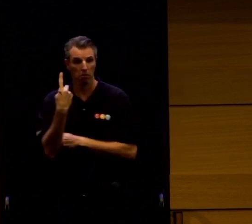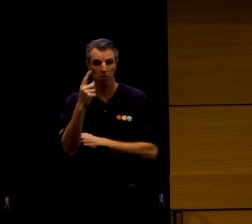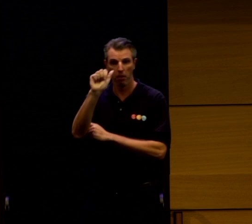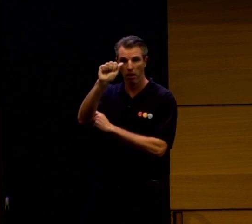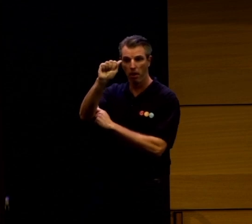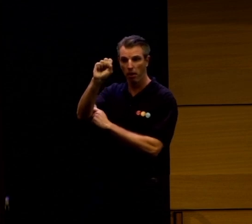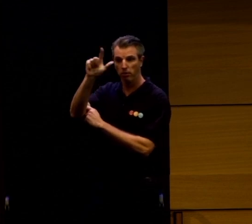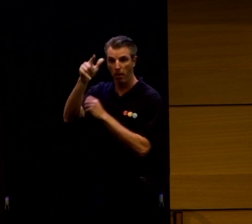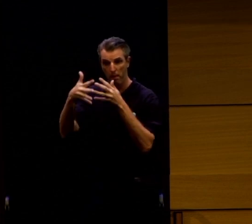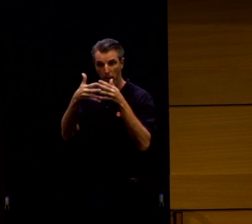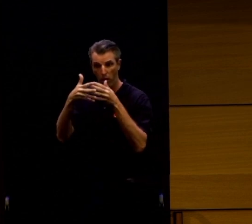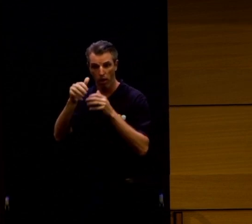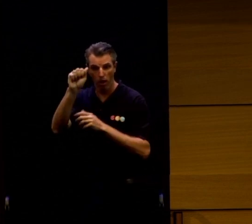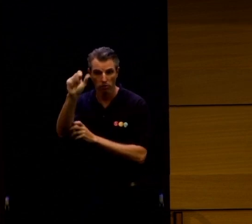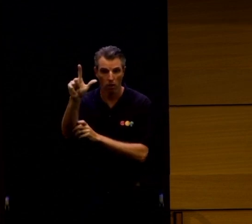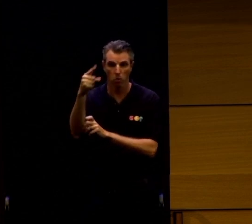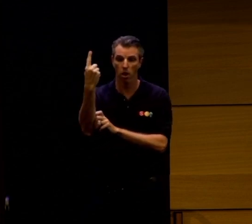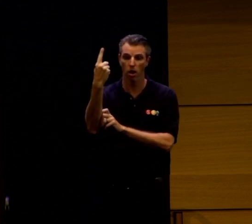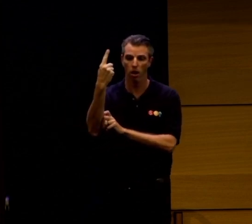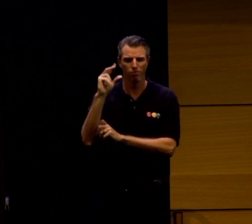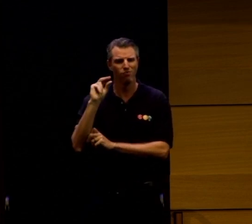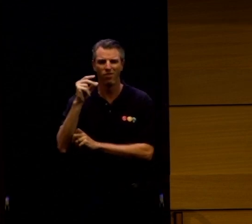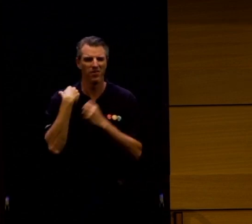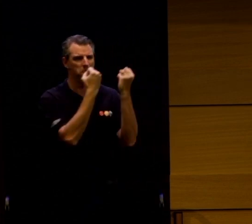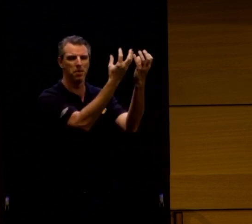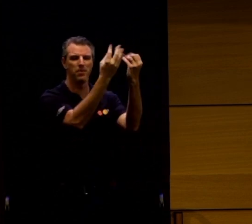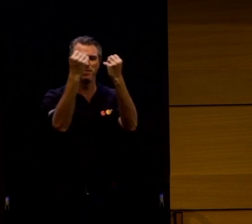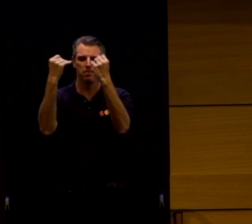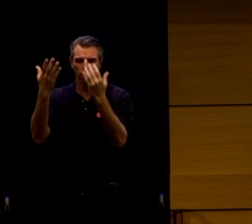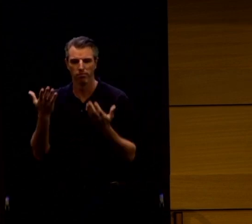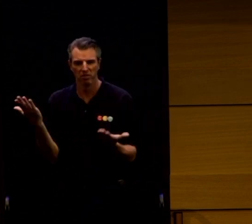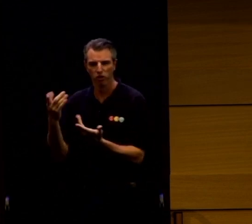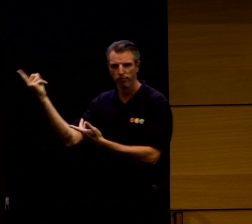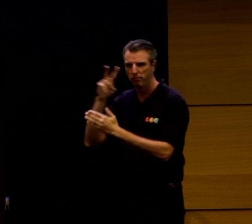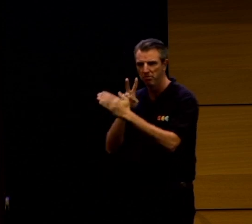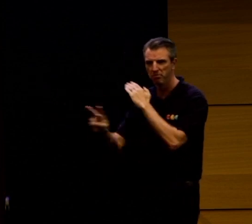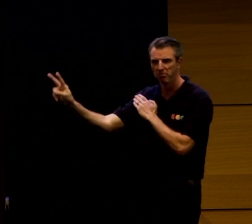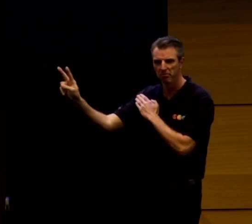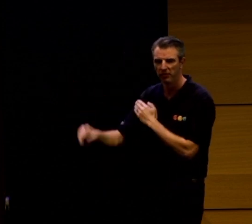American Sign Language isn't the only sign language in the world. American Sign Language is not universal. You will see some of these other languages tonight.